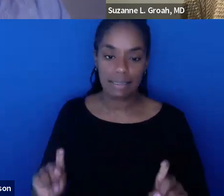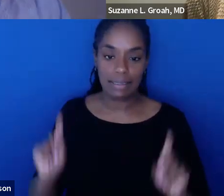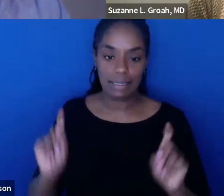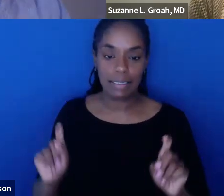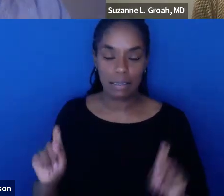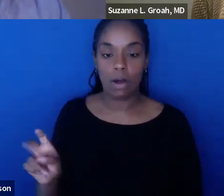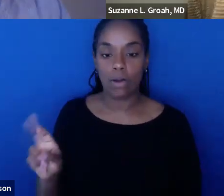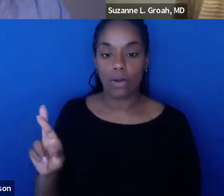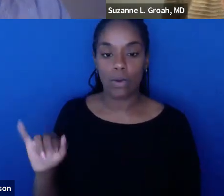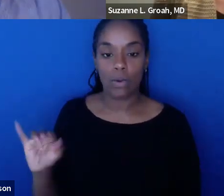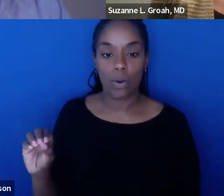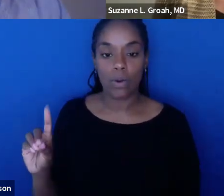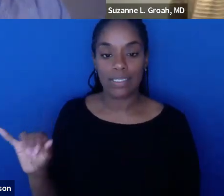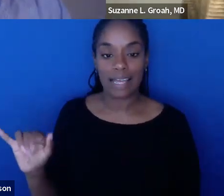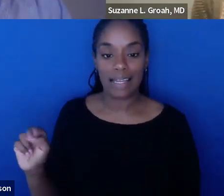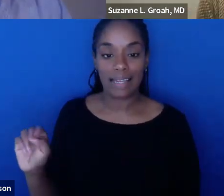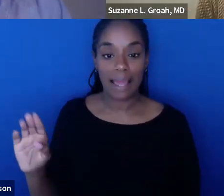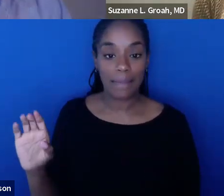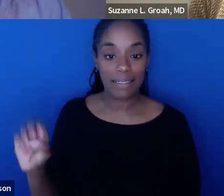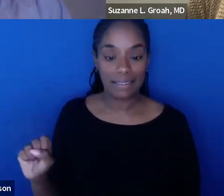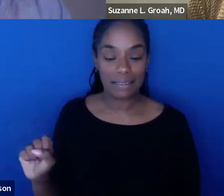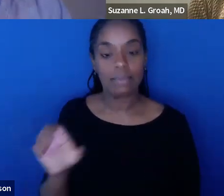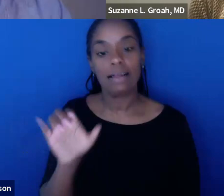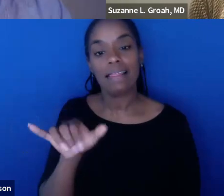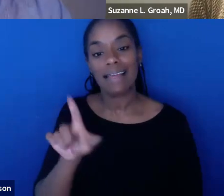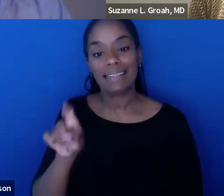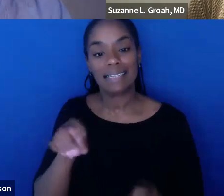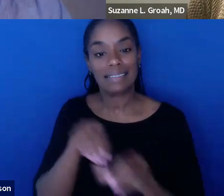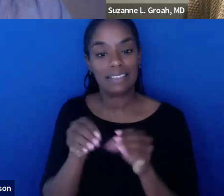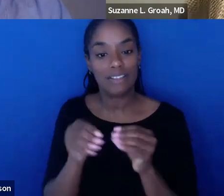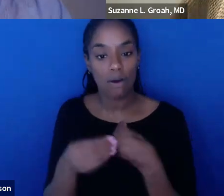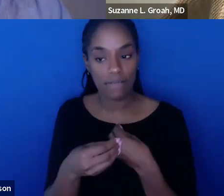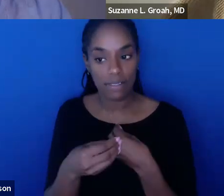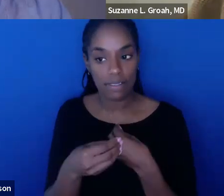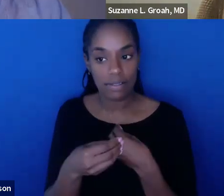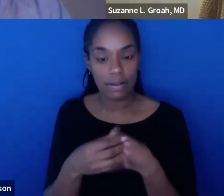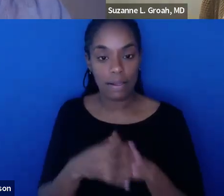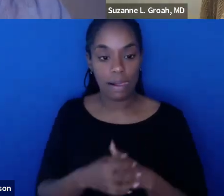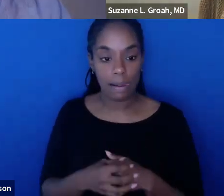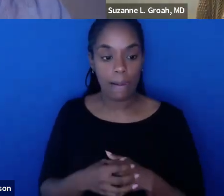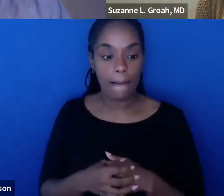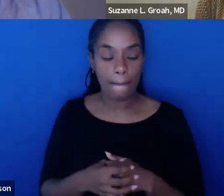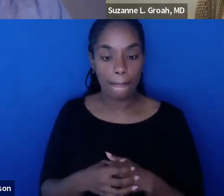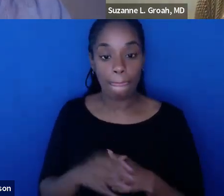And that's a test that is done in the office, and electrodes are attached